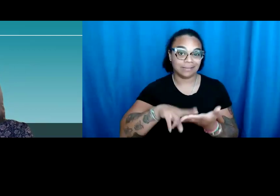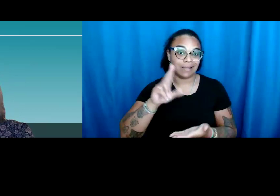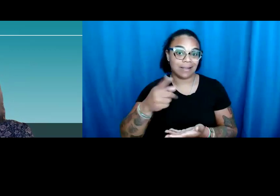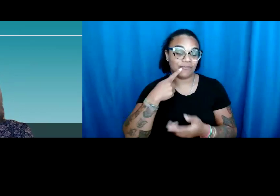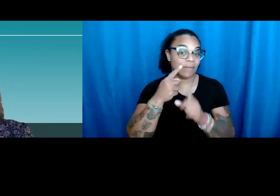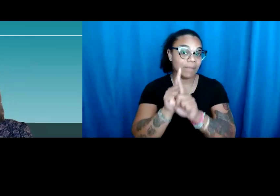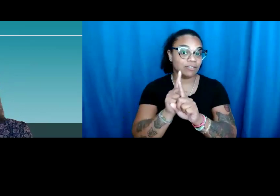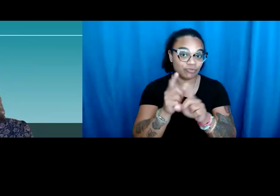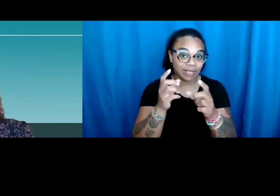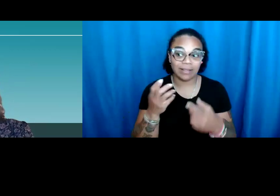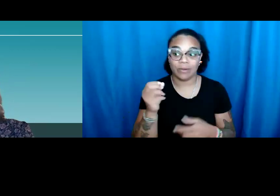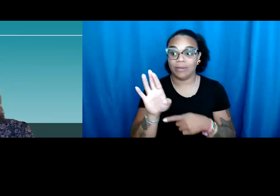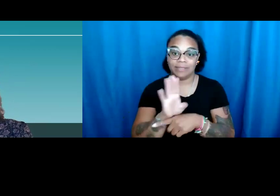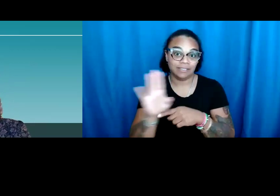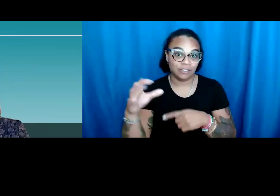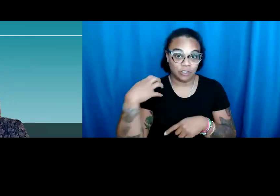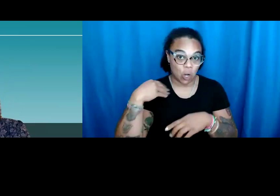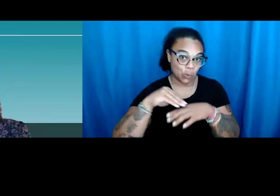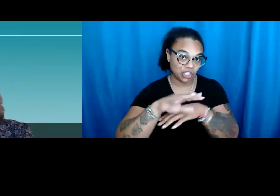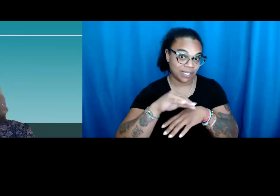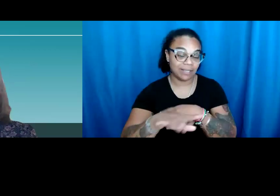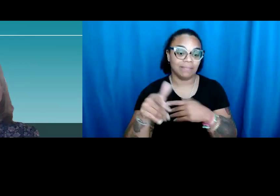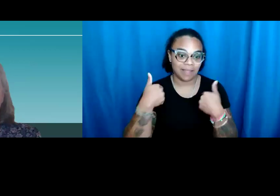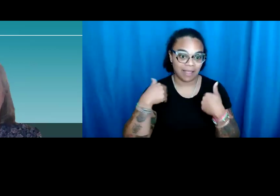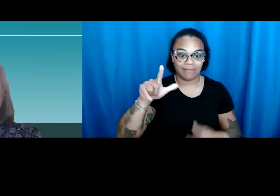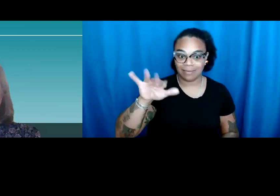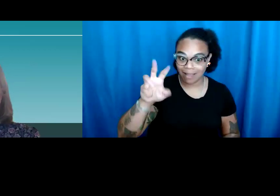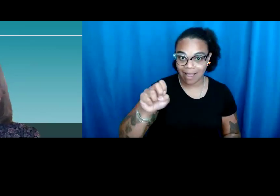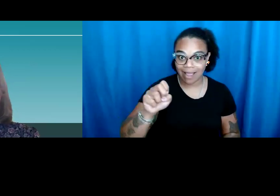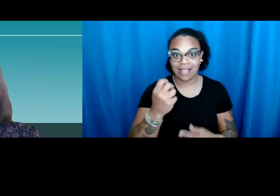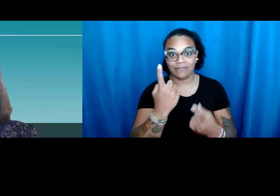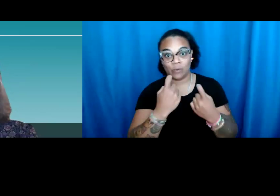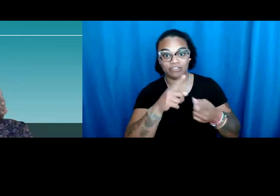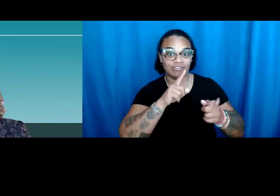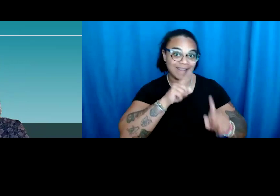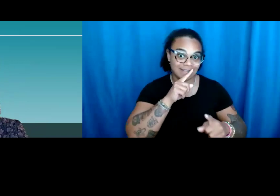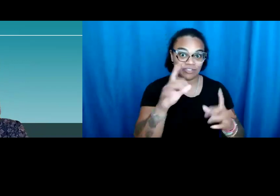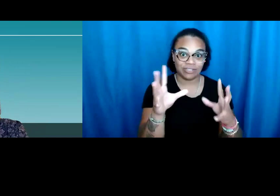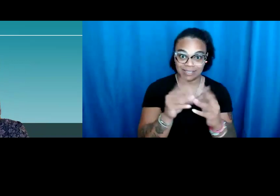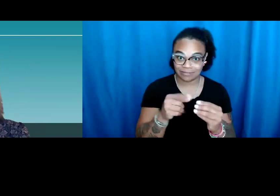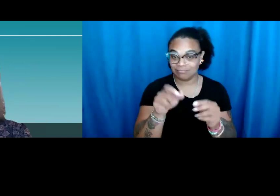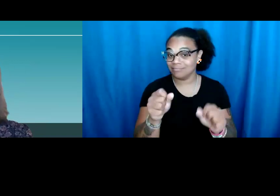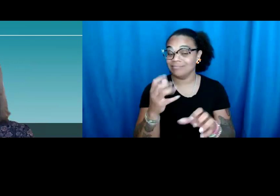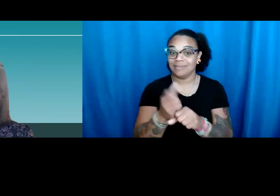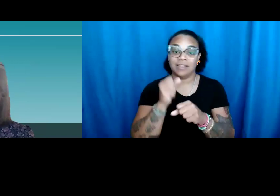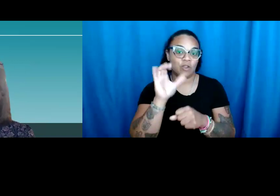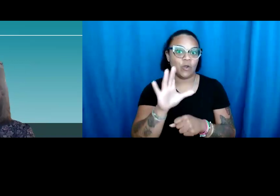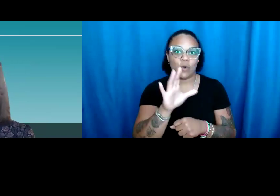business coaching. They have live question/answer sessions where you can get your own personal questions answered